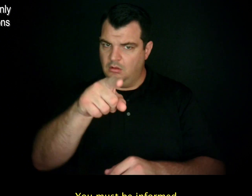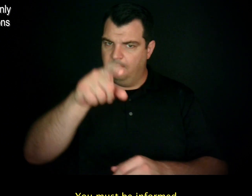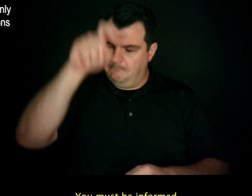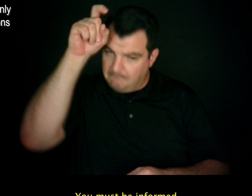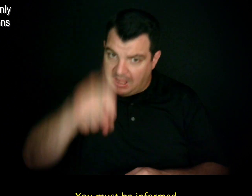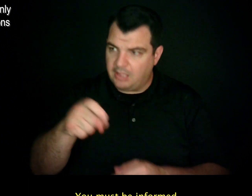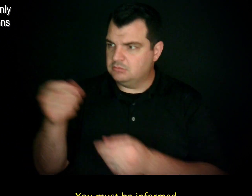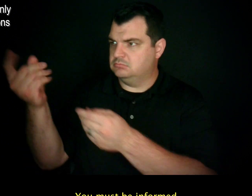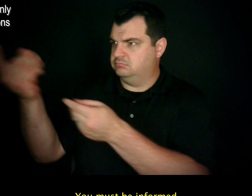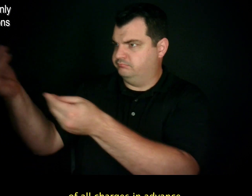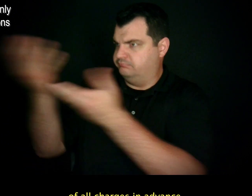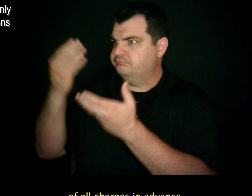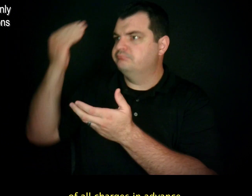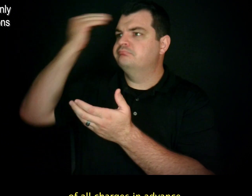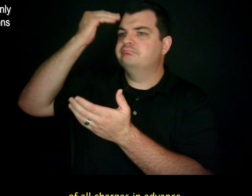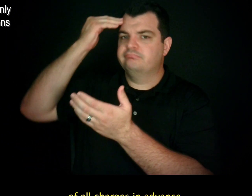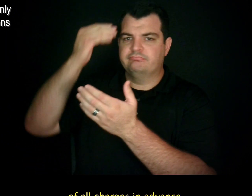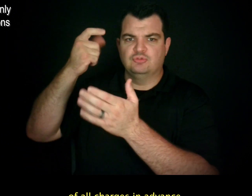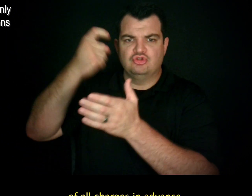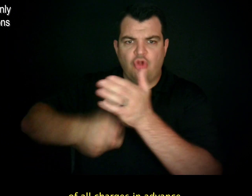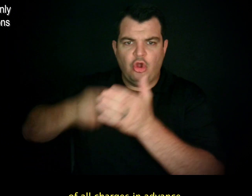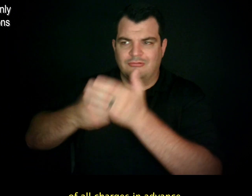You must be informed of all charges in advance.